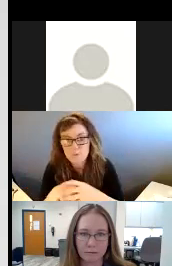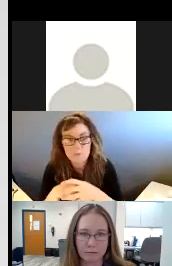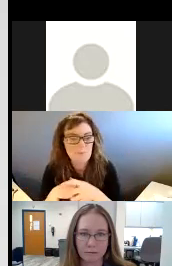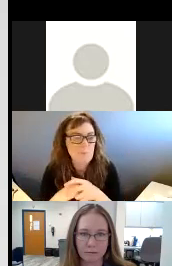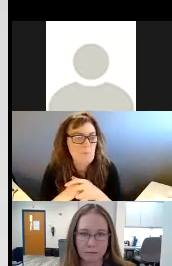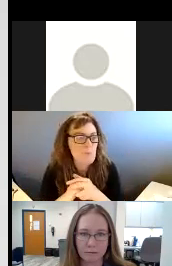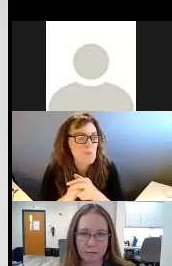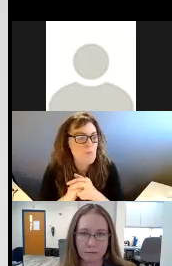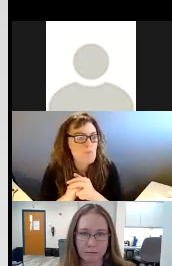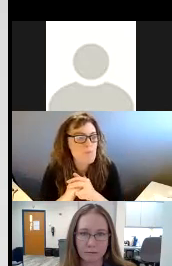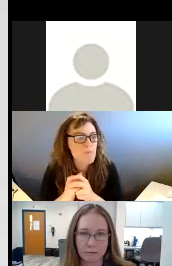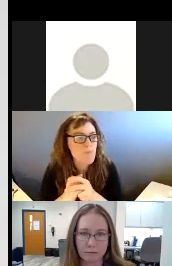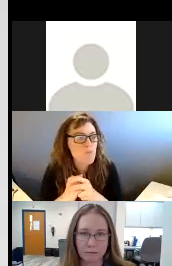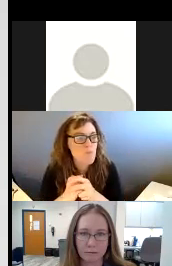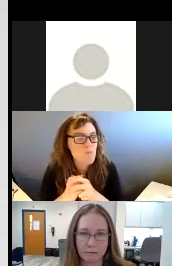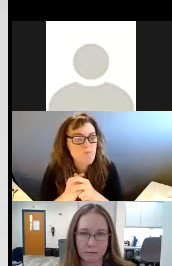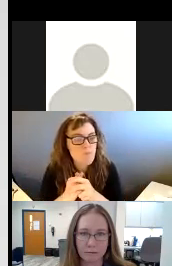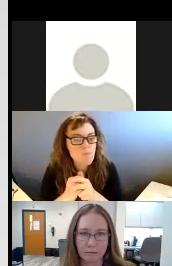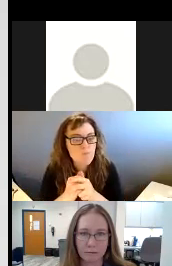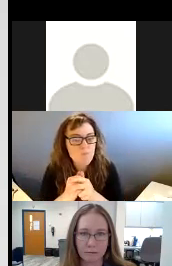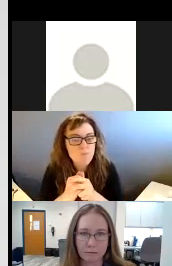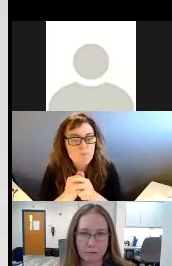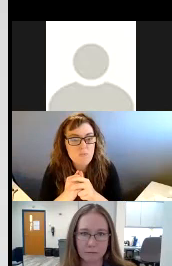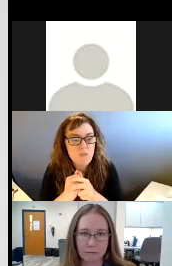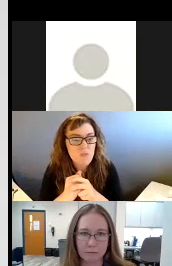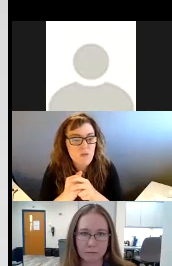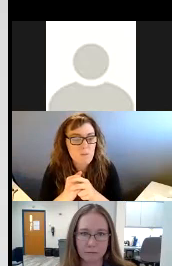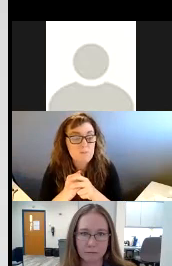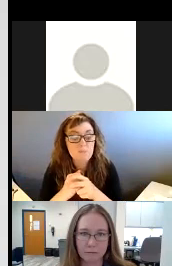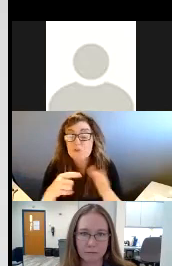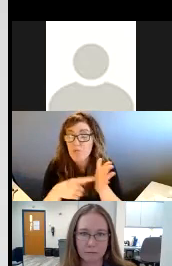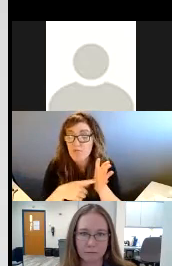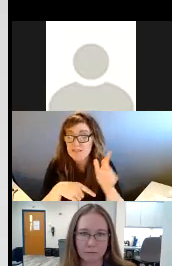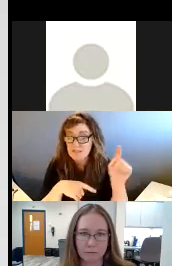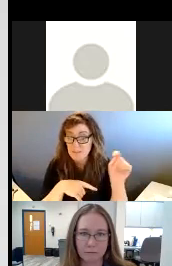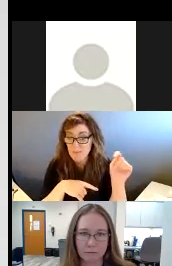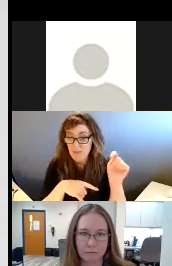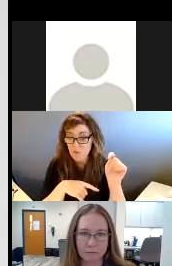SO, I AM GOING TO SHOW YOU A LITTLE BIT OF THE BATHROOM SPACE. THIS IS THE BATHROOM THAT THEY HAD CONSIDERED